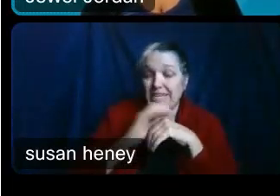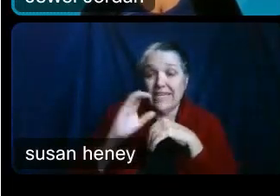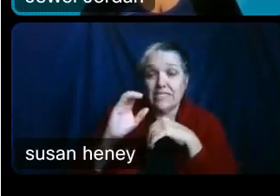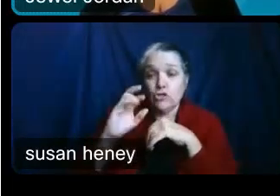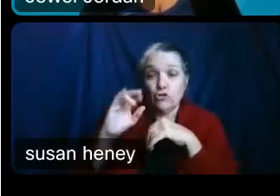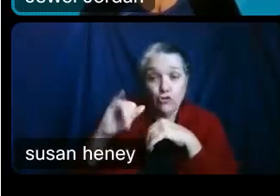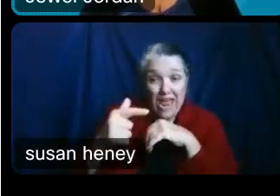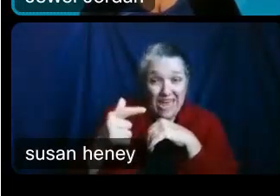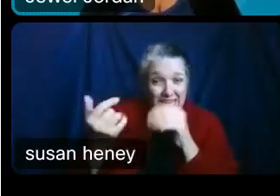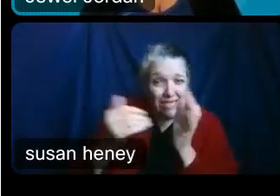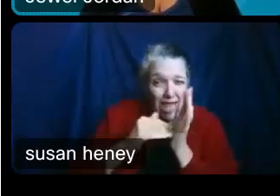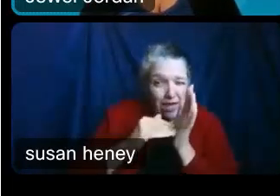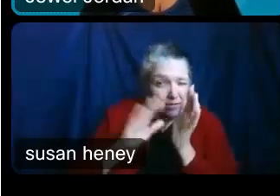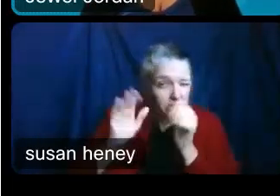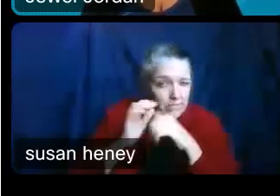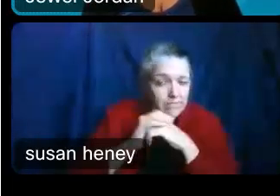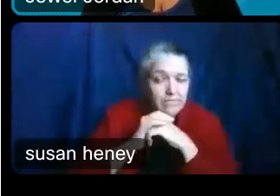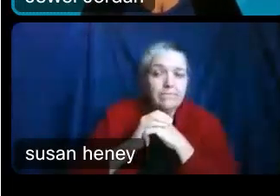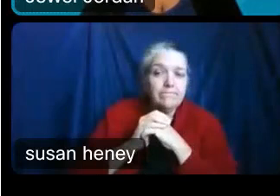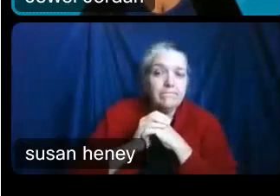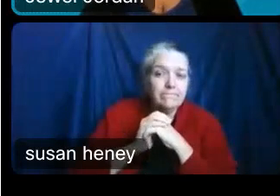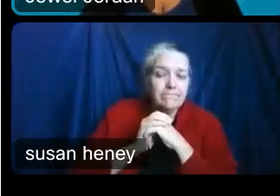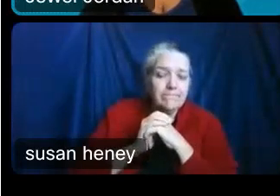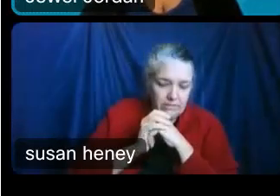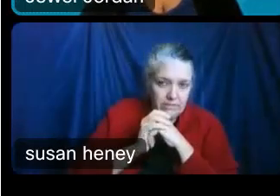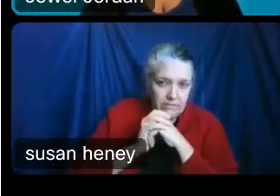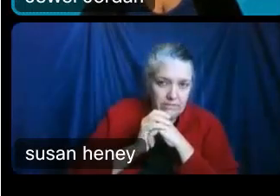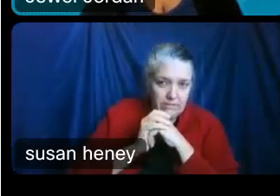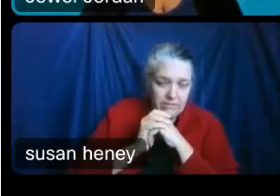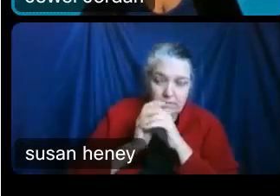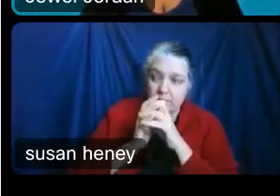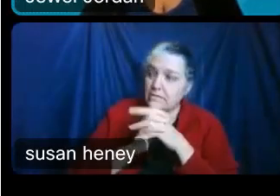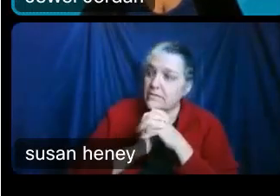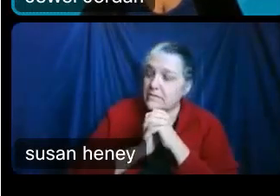Craig, please unmute your microphone once prompted. It looks like you might have dropped